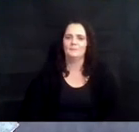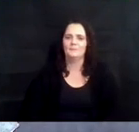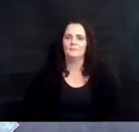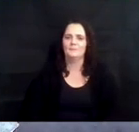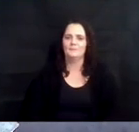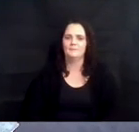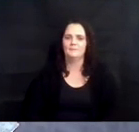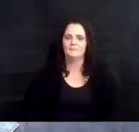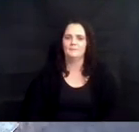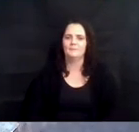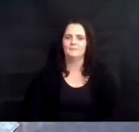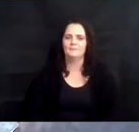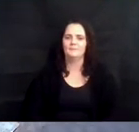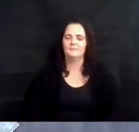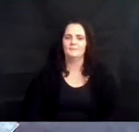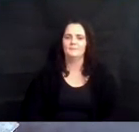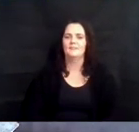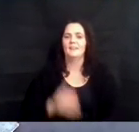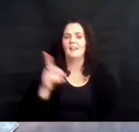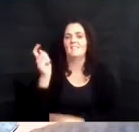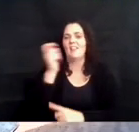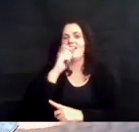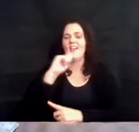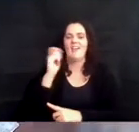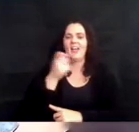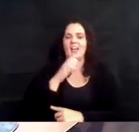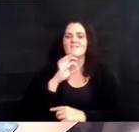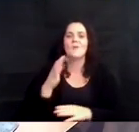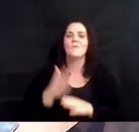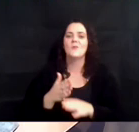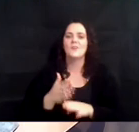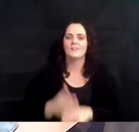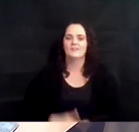this flag waving is not working.